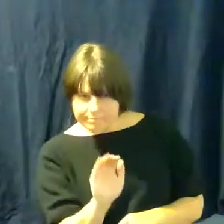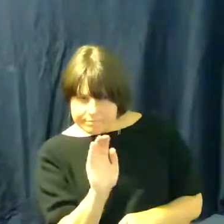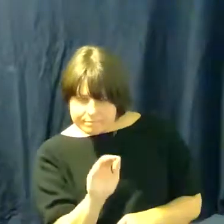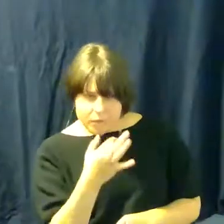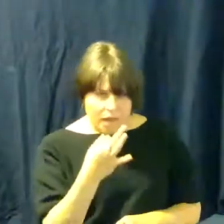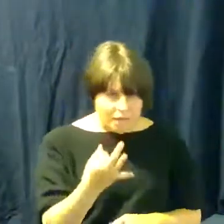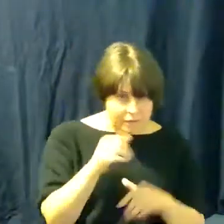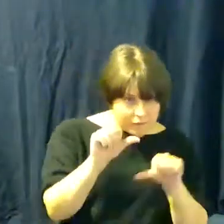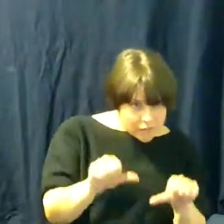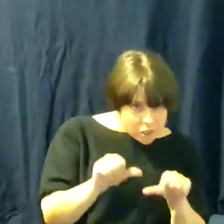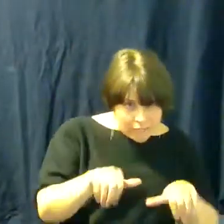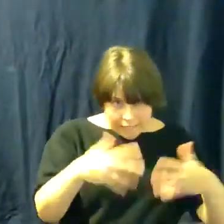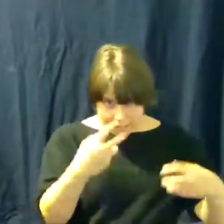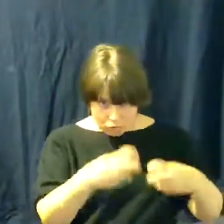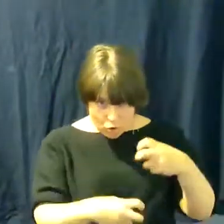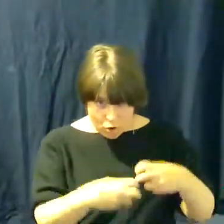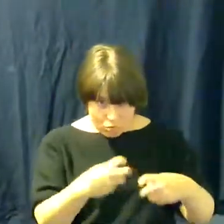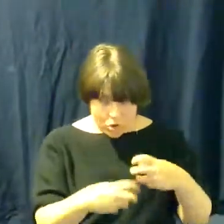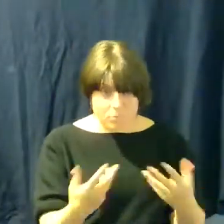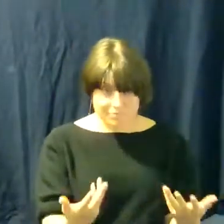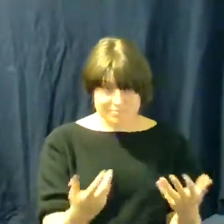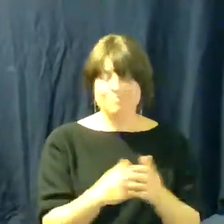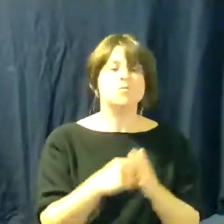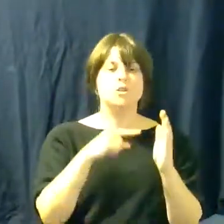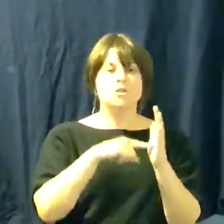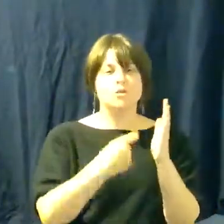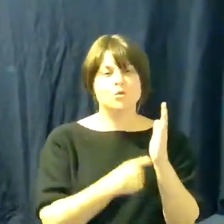Then during that process, David or myself will check in with